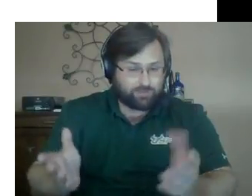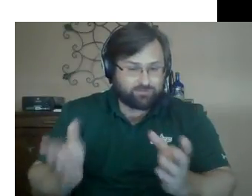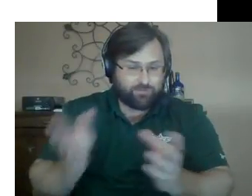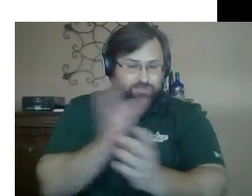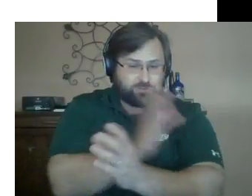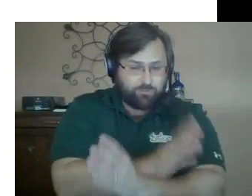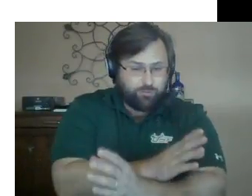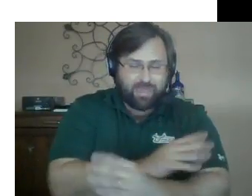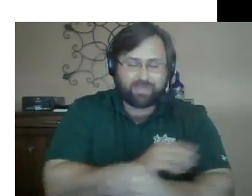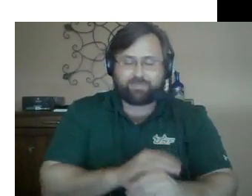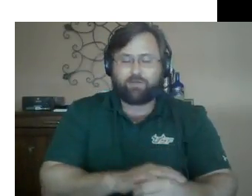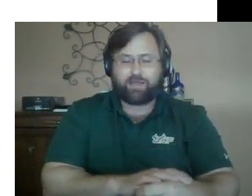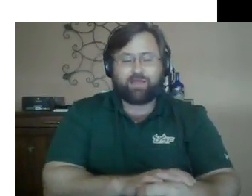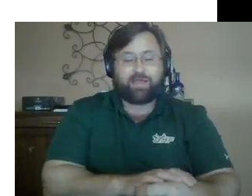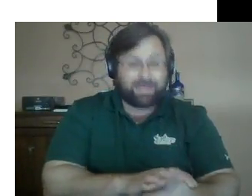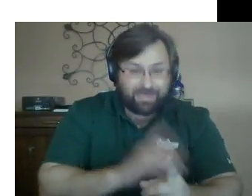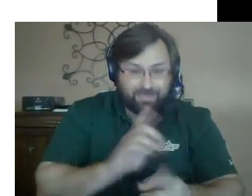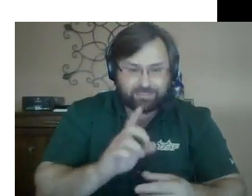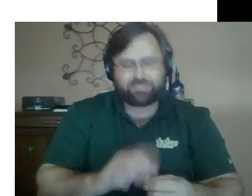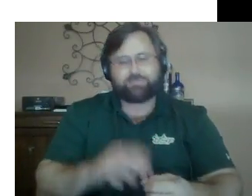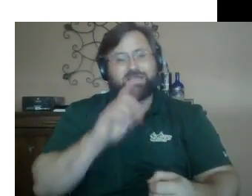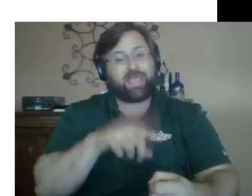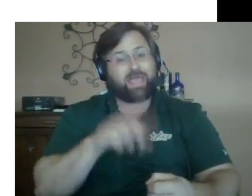transformation which would move can to the front in english and i would say can